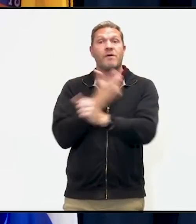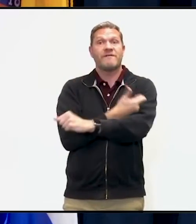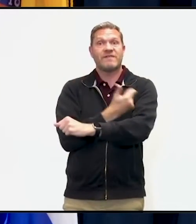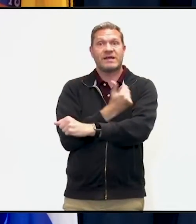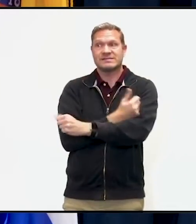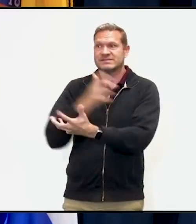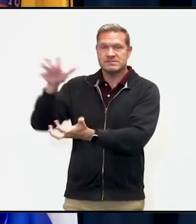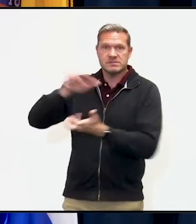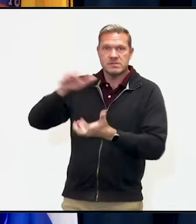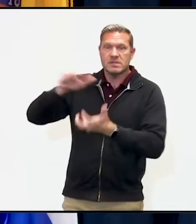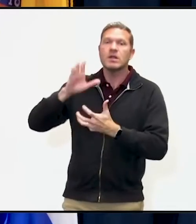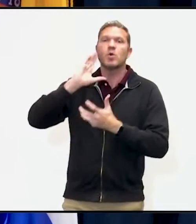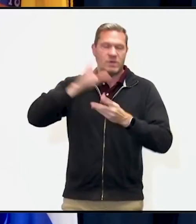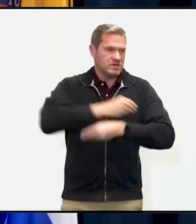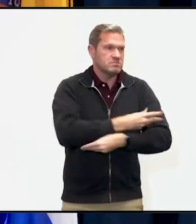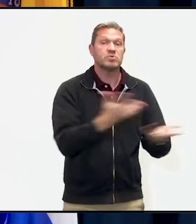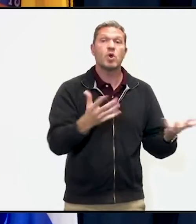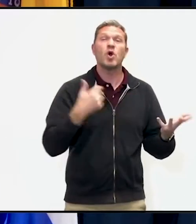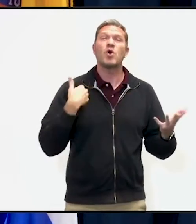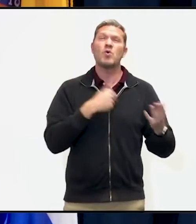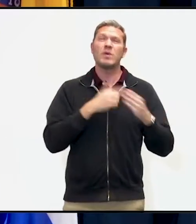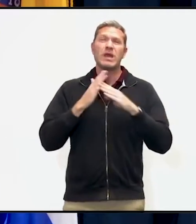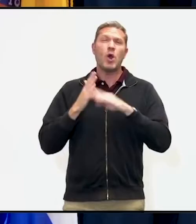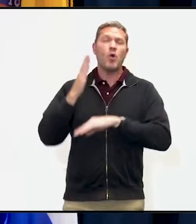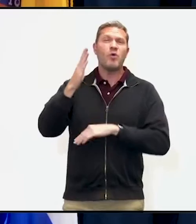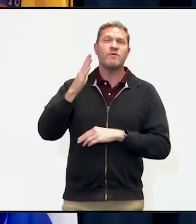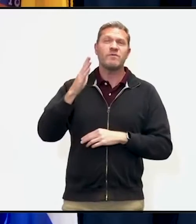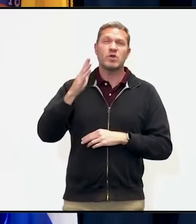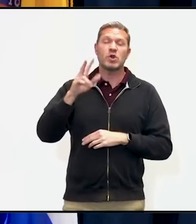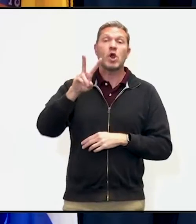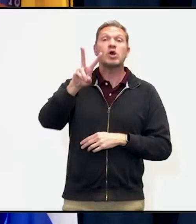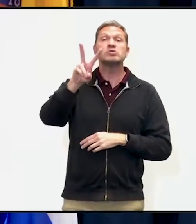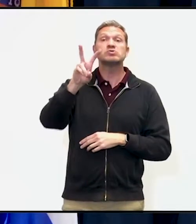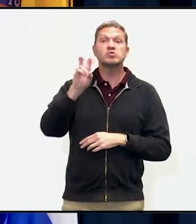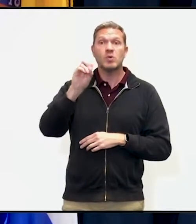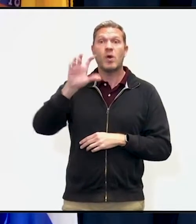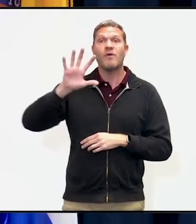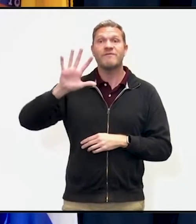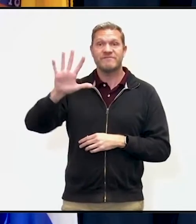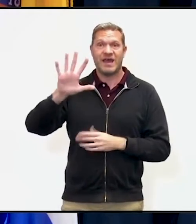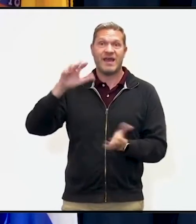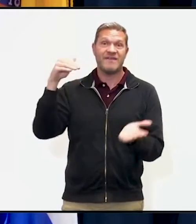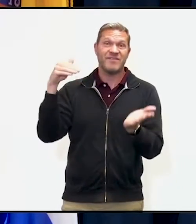We have now administered over 205,000 vaccinations.